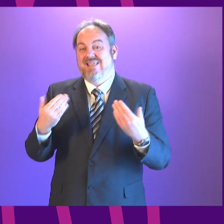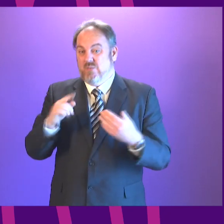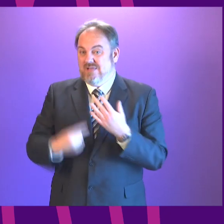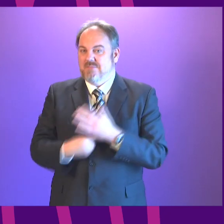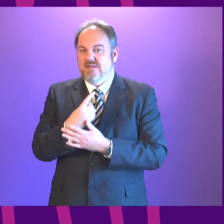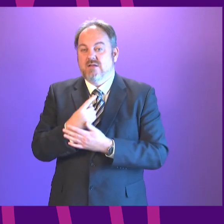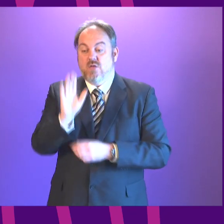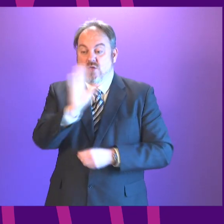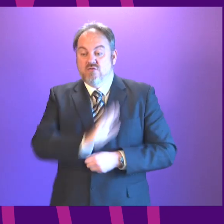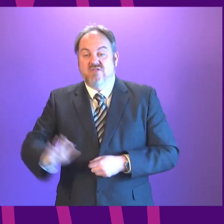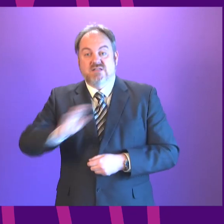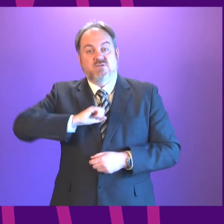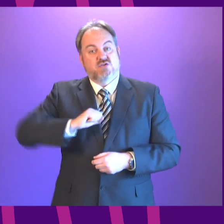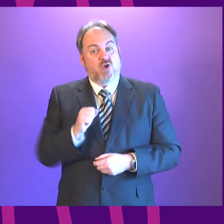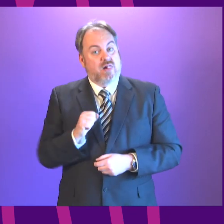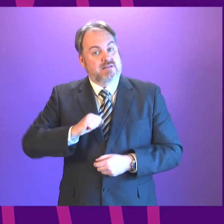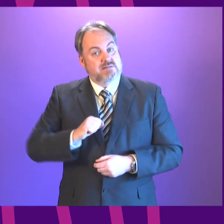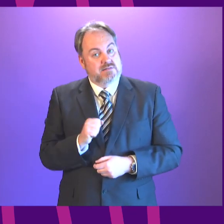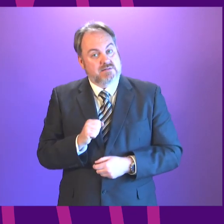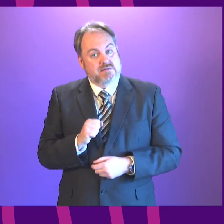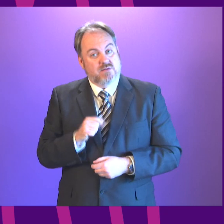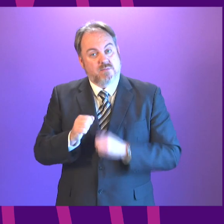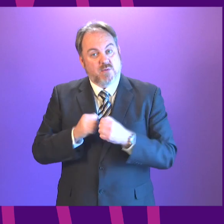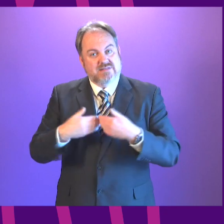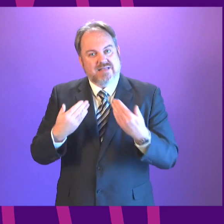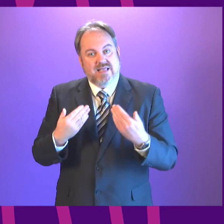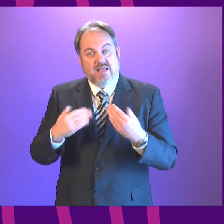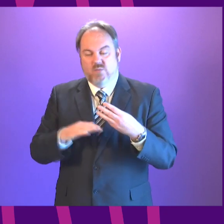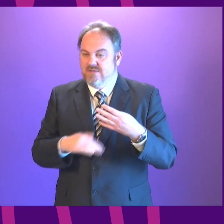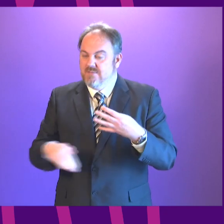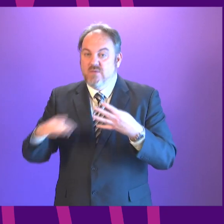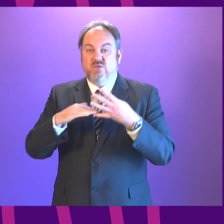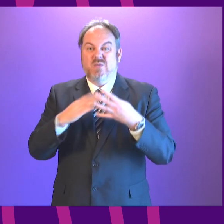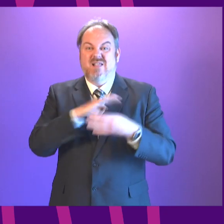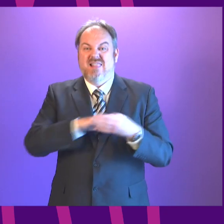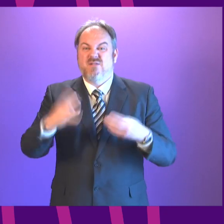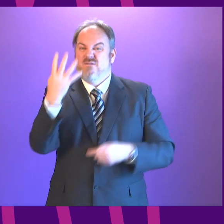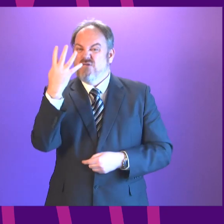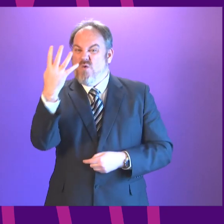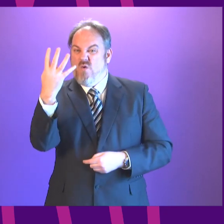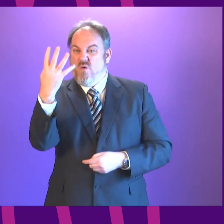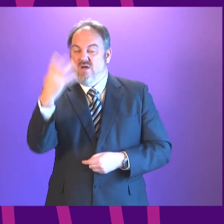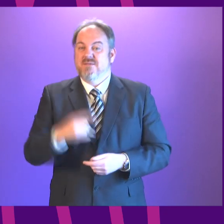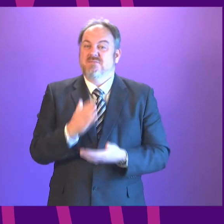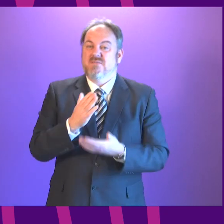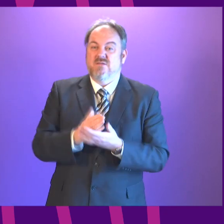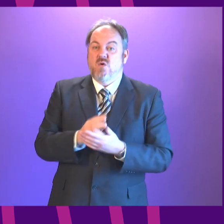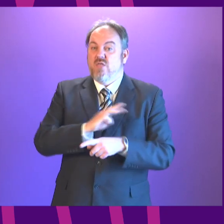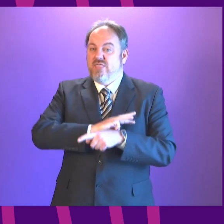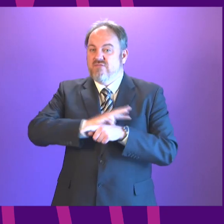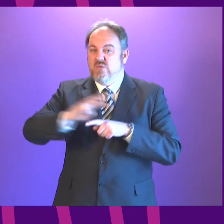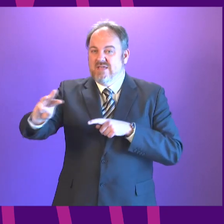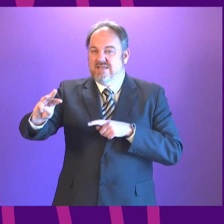Scotland will move to level 4 for a period of 3 weeks. There will be a review after 2